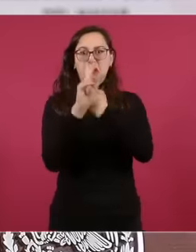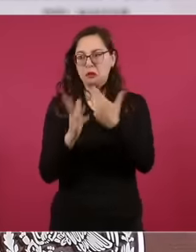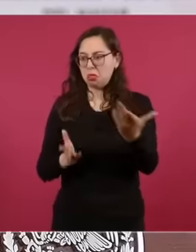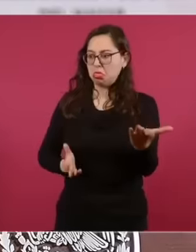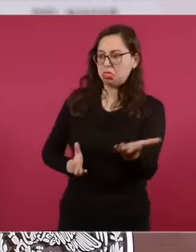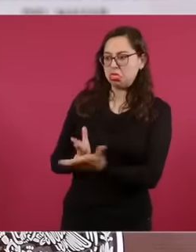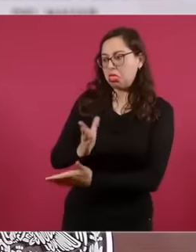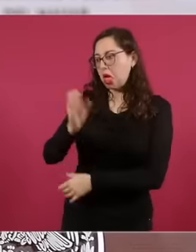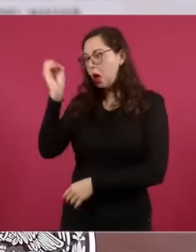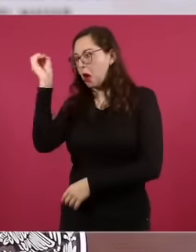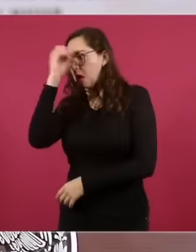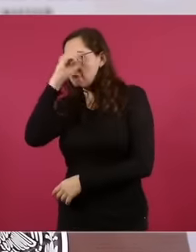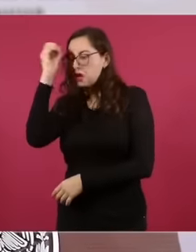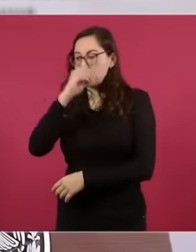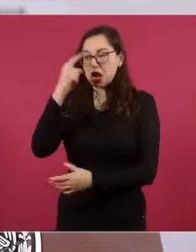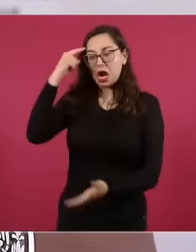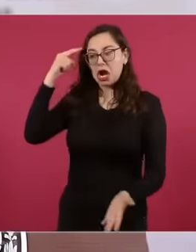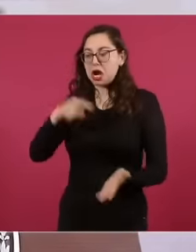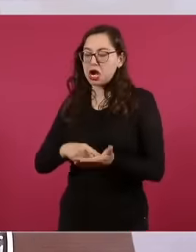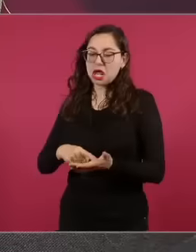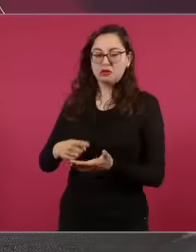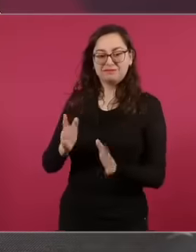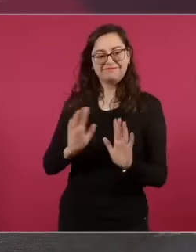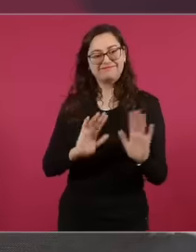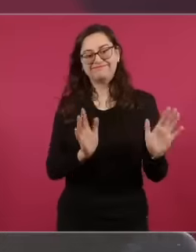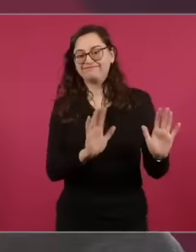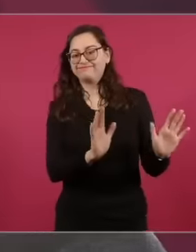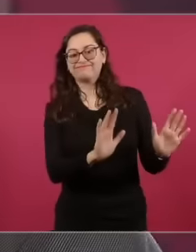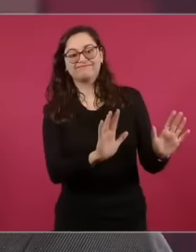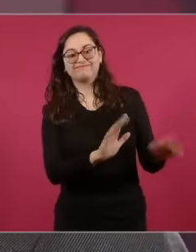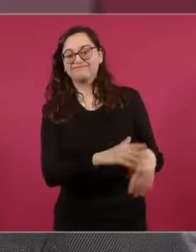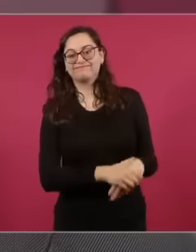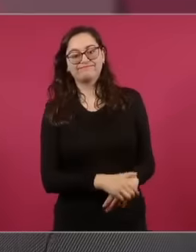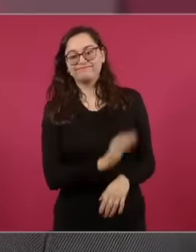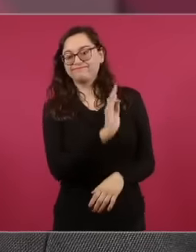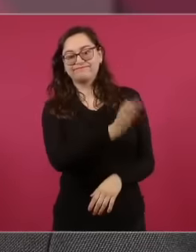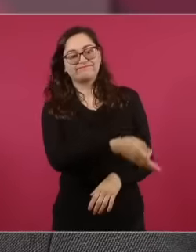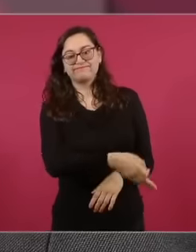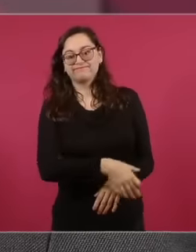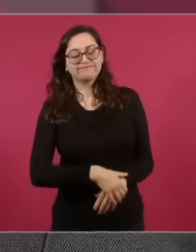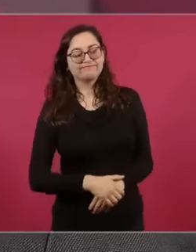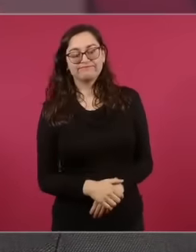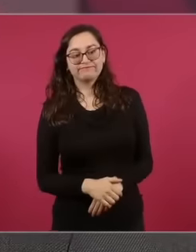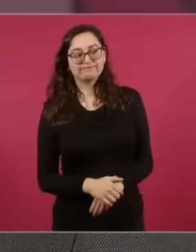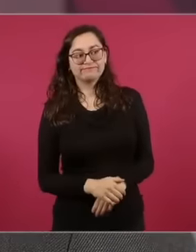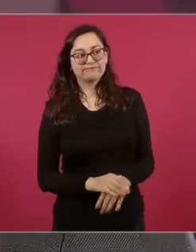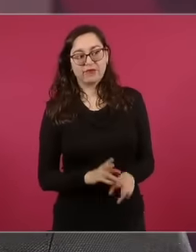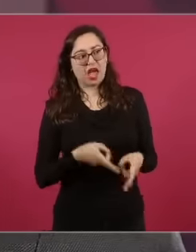intervene in matters that only